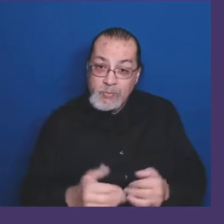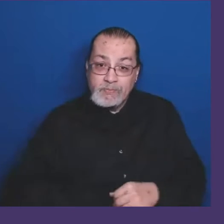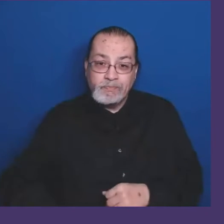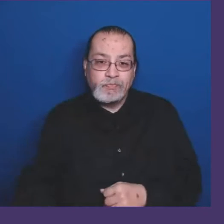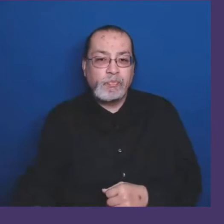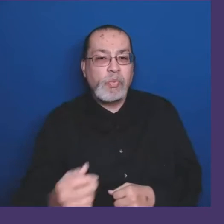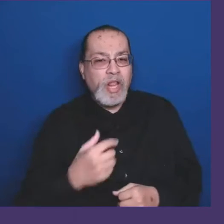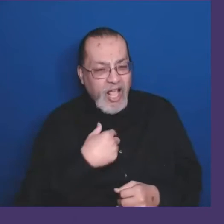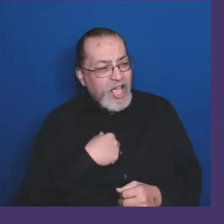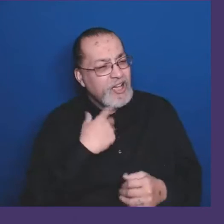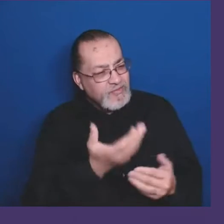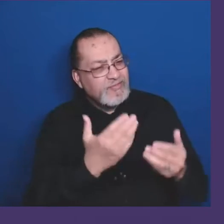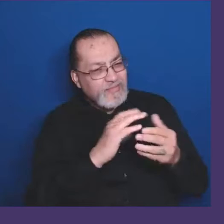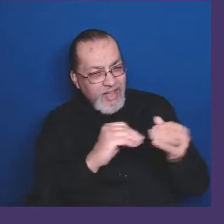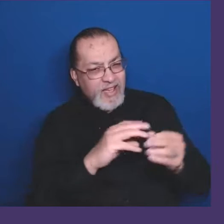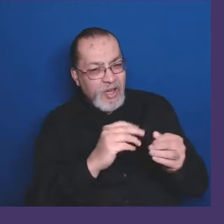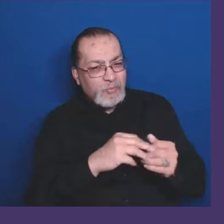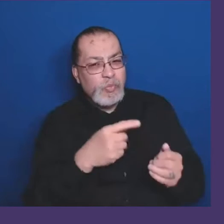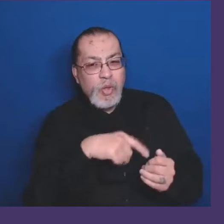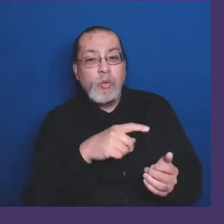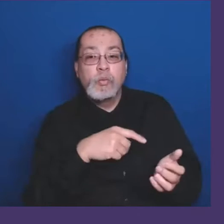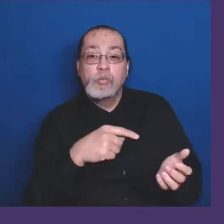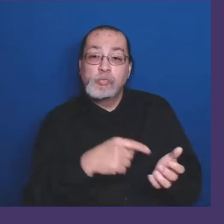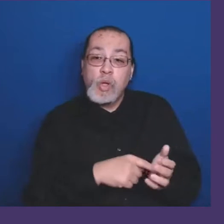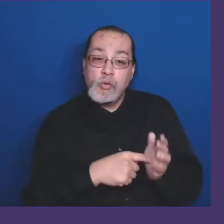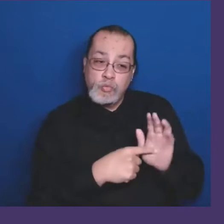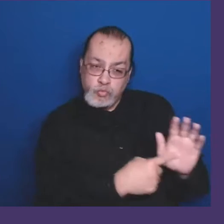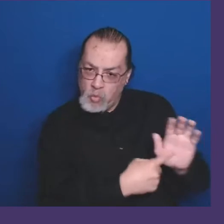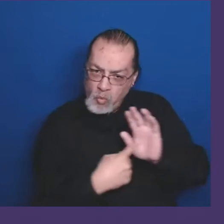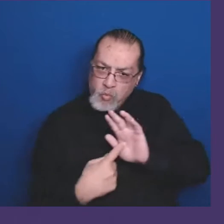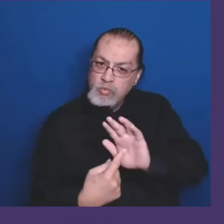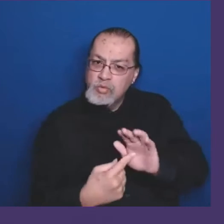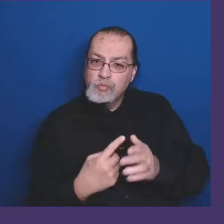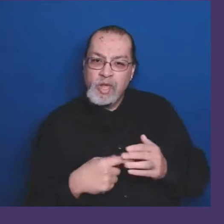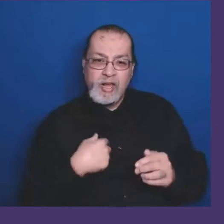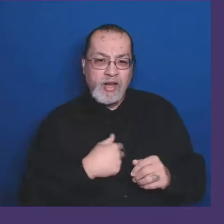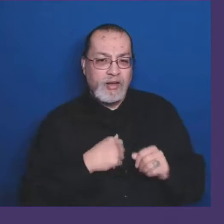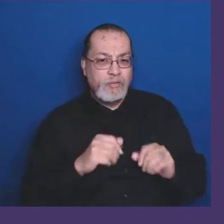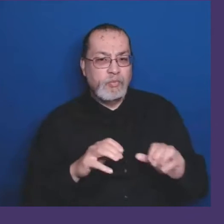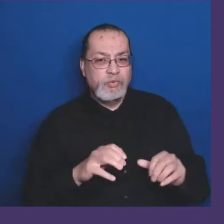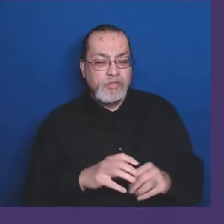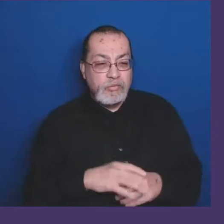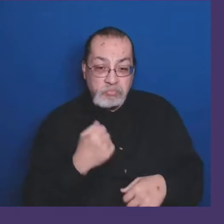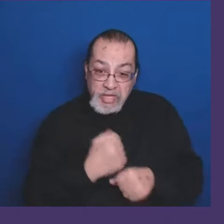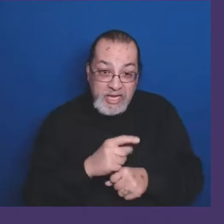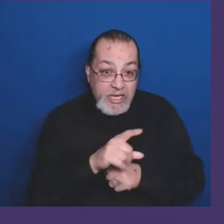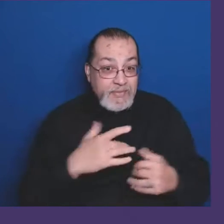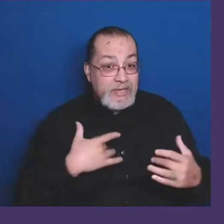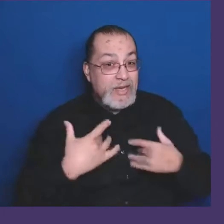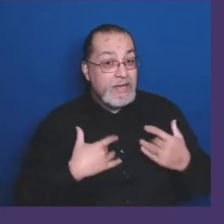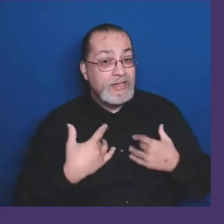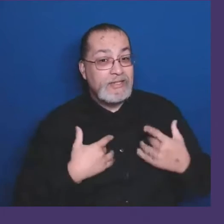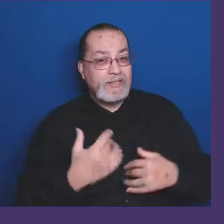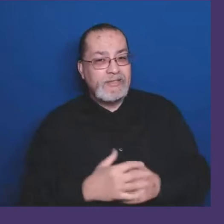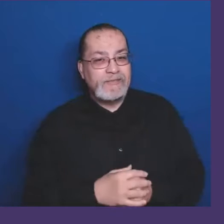and make them excited. Jenny Lay-Flurrie: You think other employers should also bring